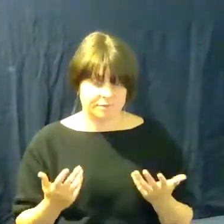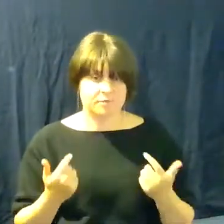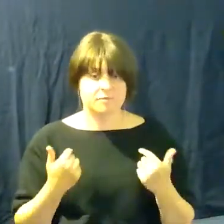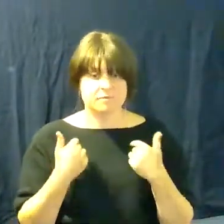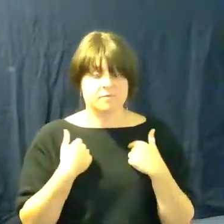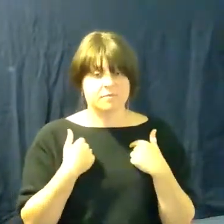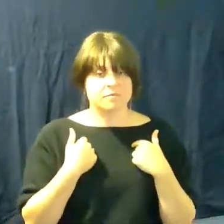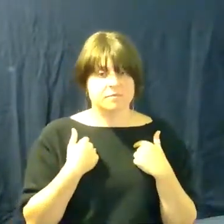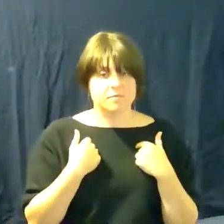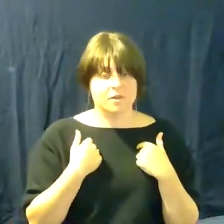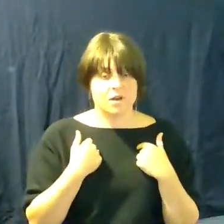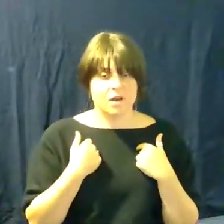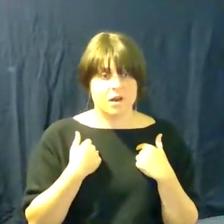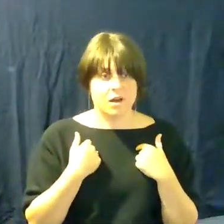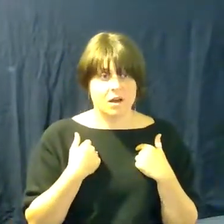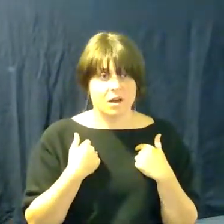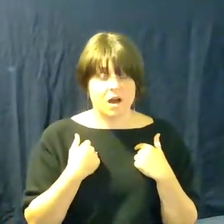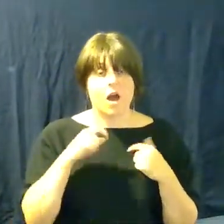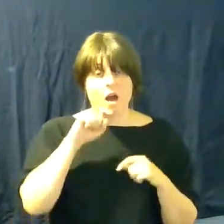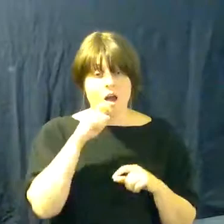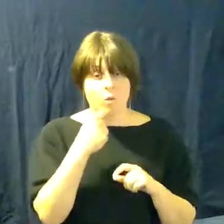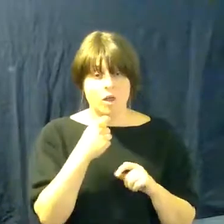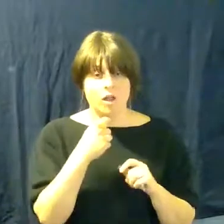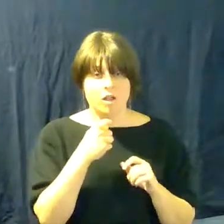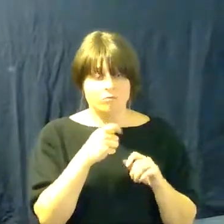wanting to join the program, you will need to register that, register to the training.